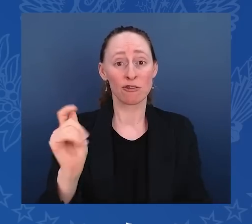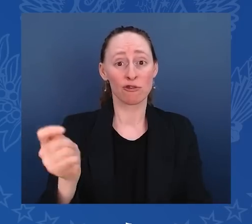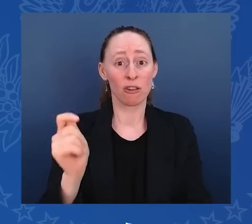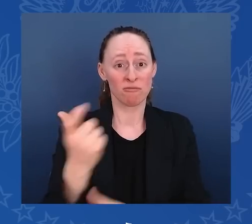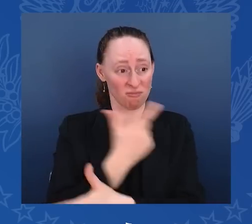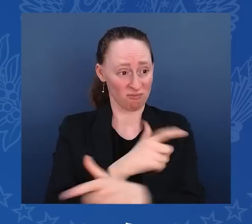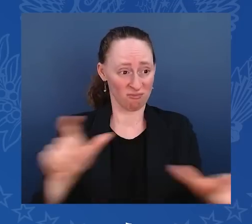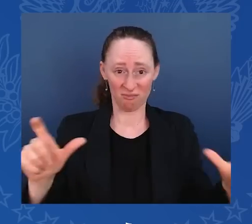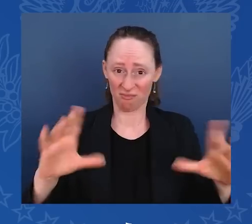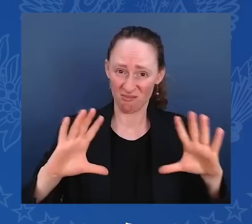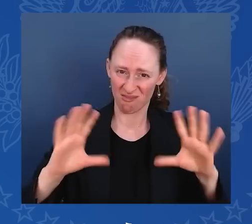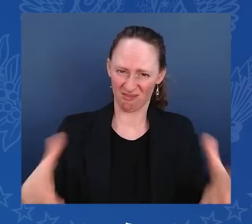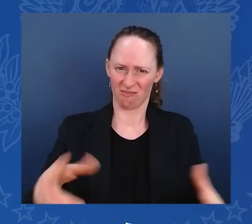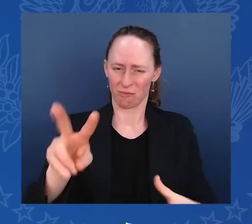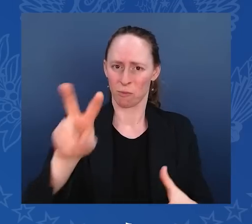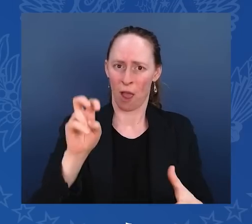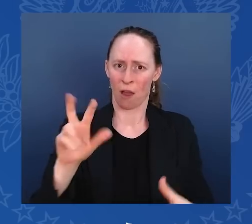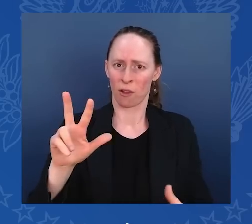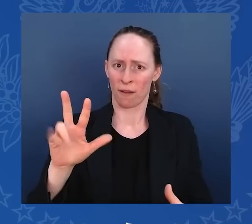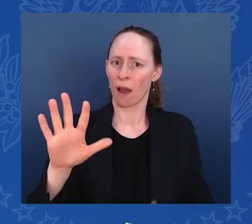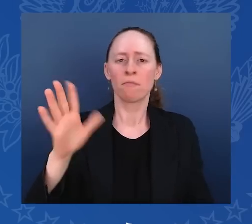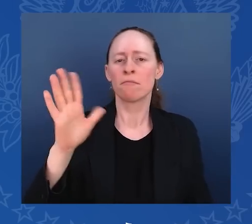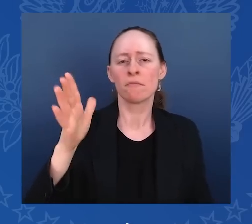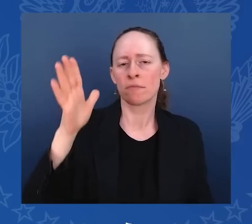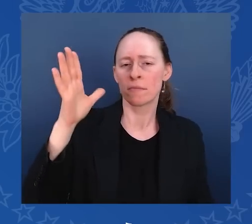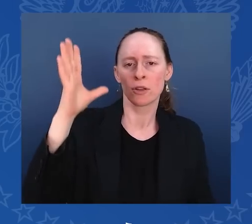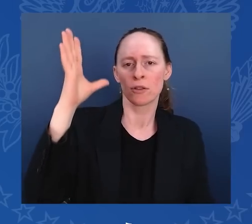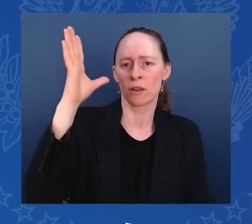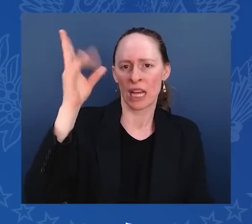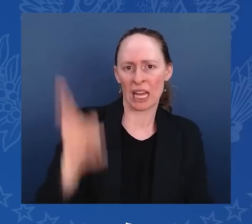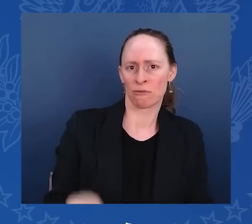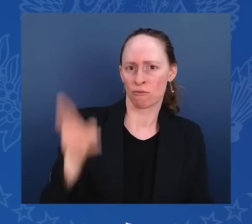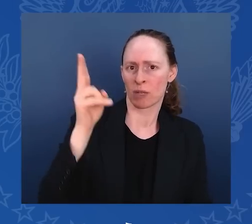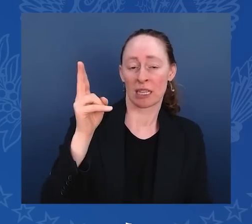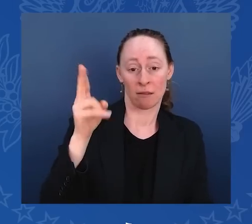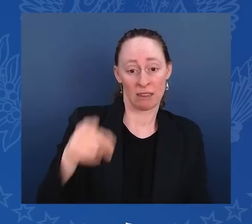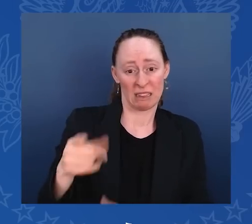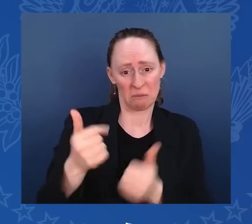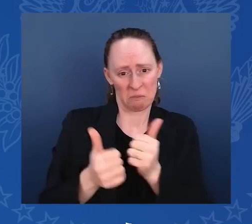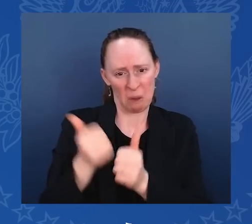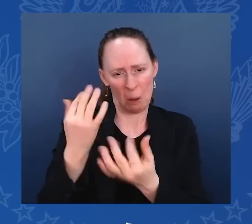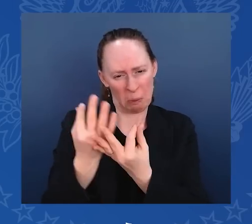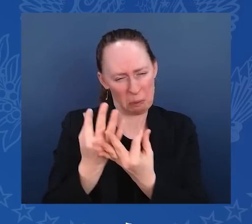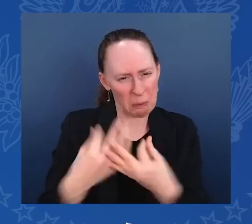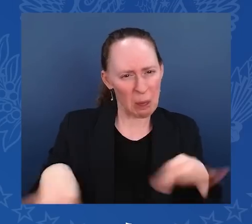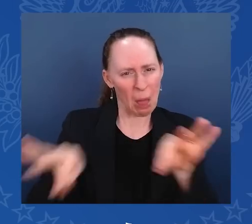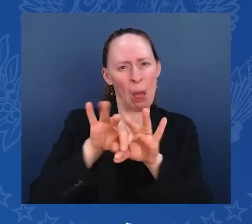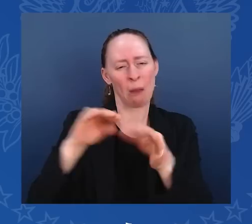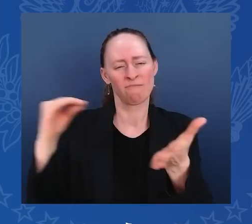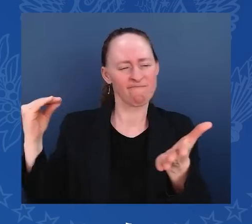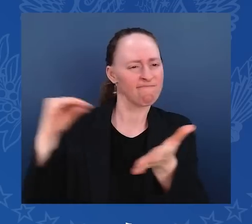will be one of the most important hallmarks of your legacy. Which is, of course, very large and impressive.